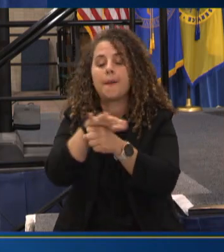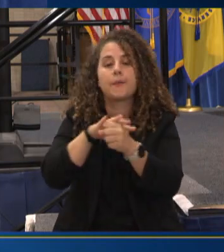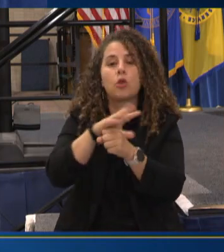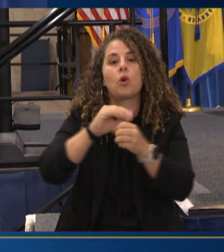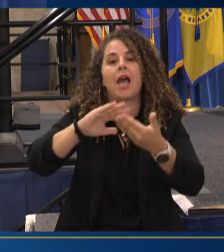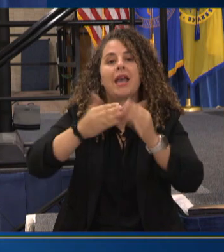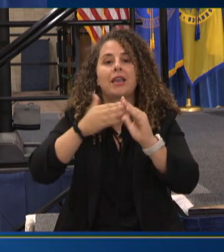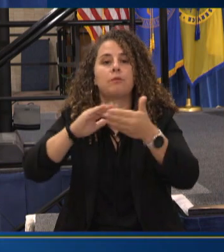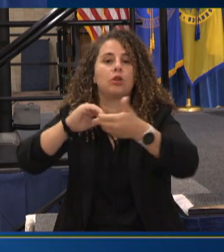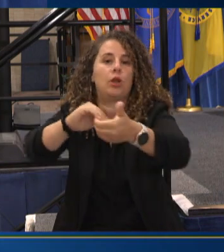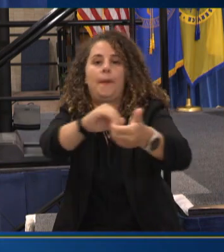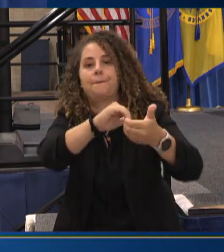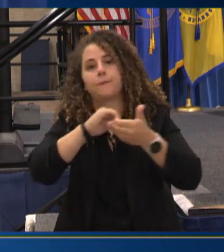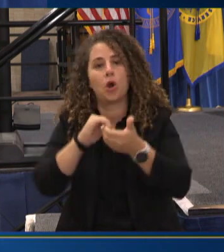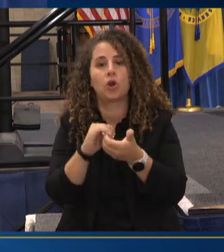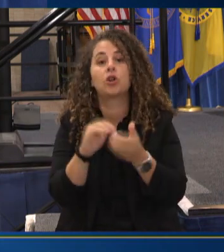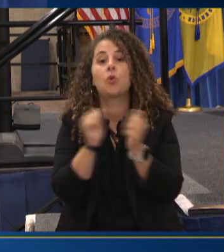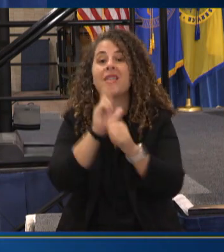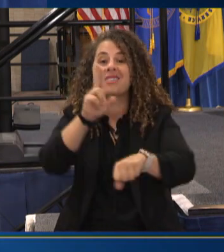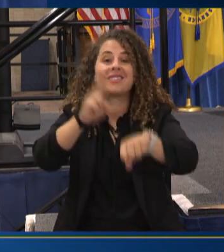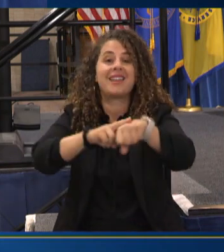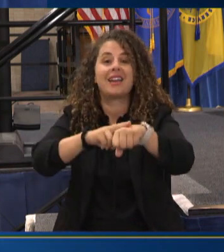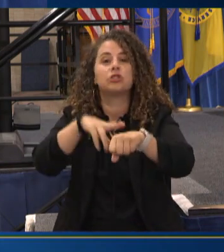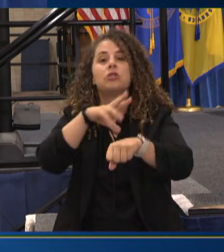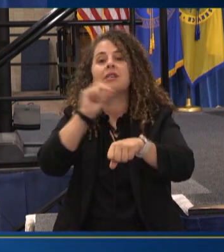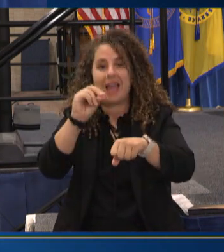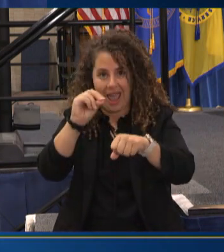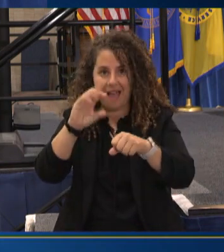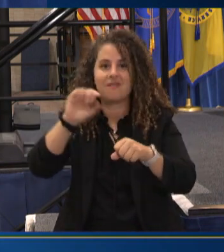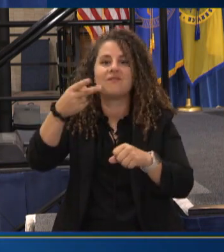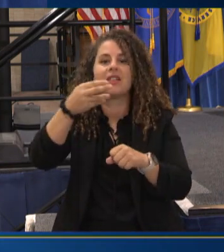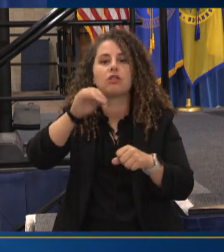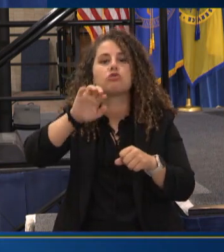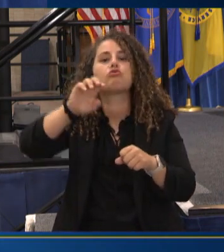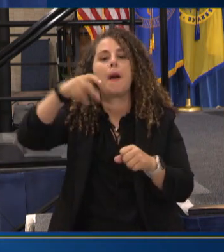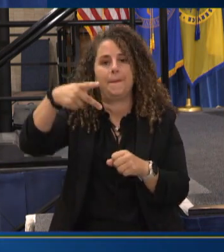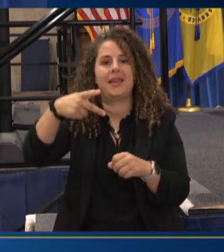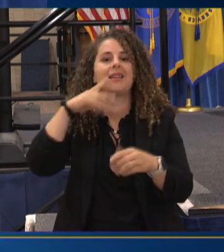partners, and with national and philanthropic collaborators.